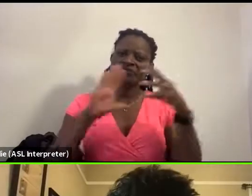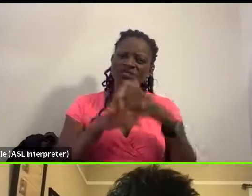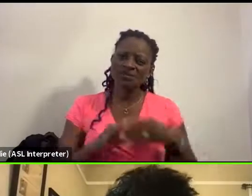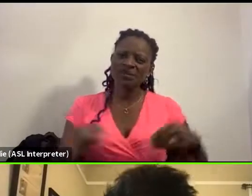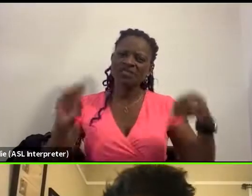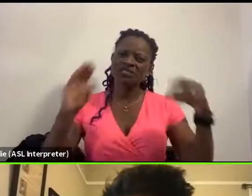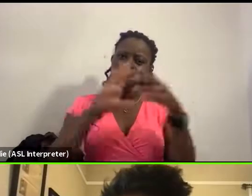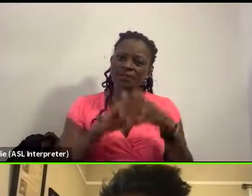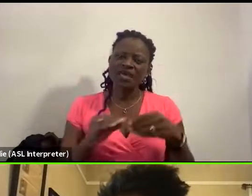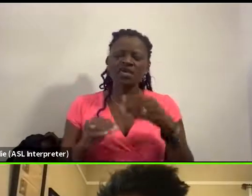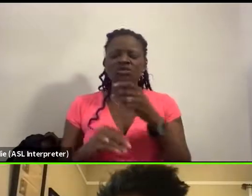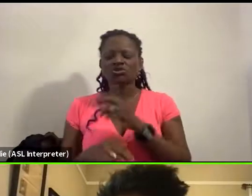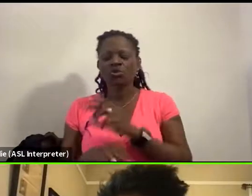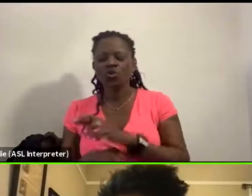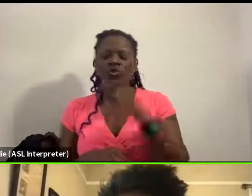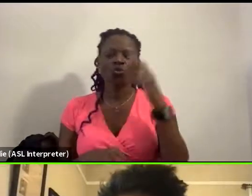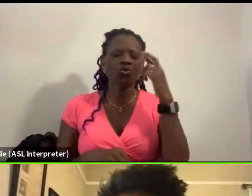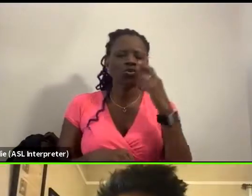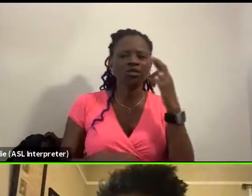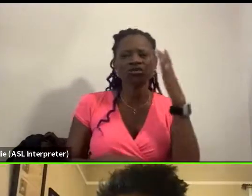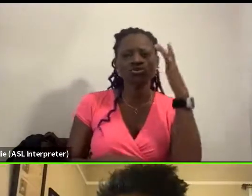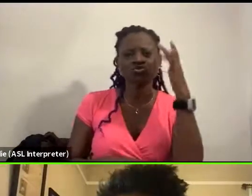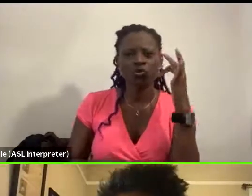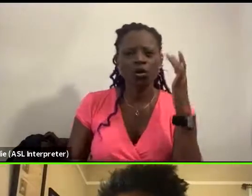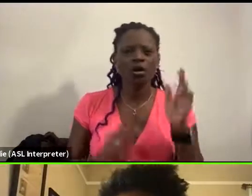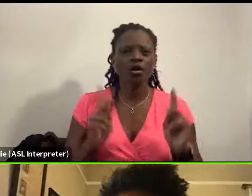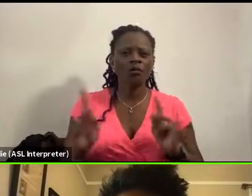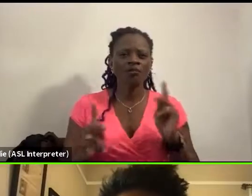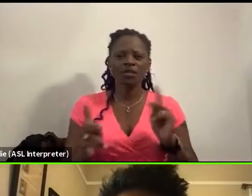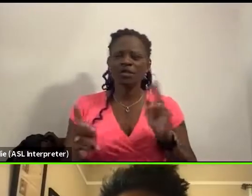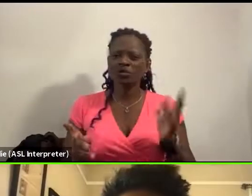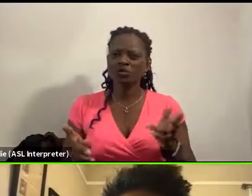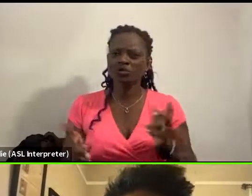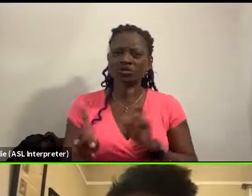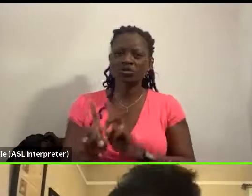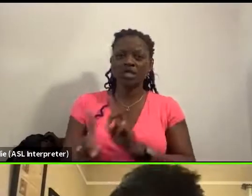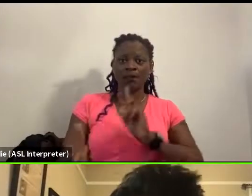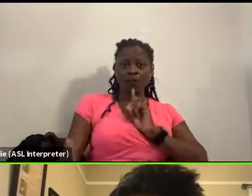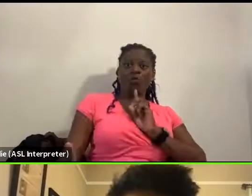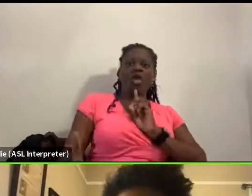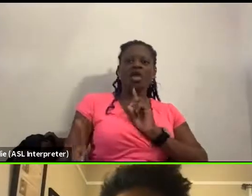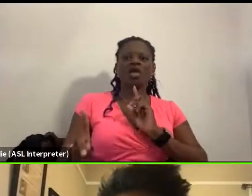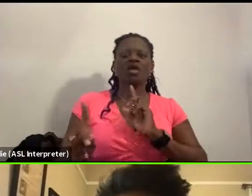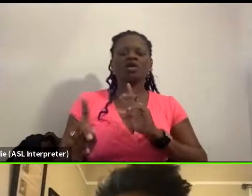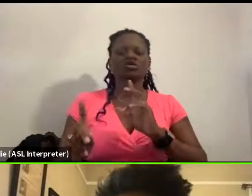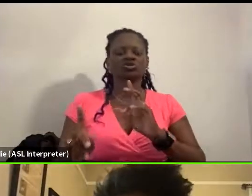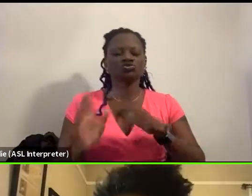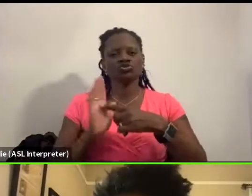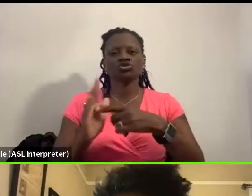reasons that people sort of used in some ways justified fear, it's just been a really rough year.